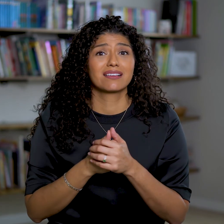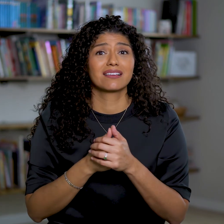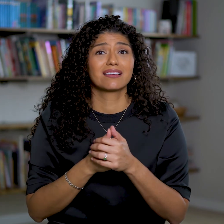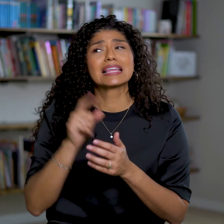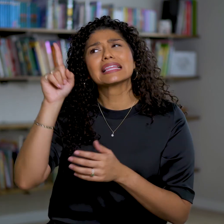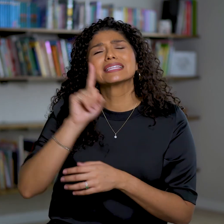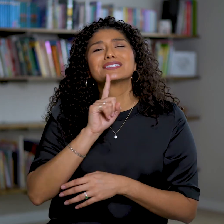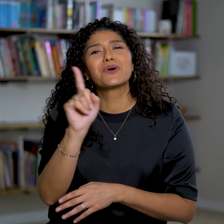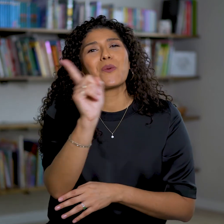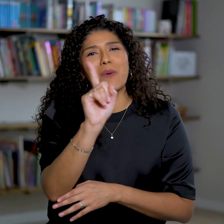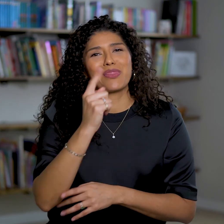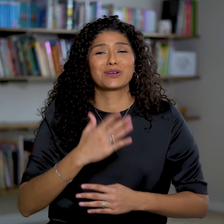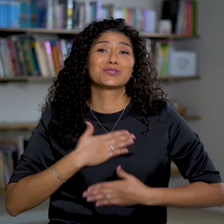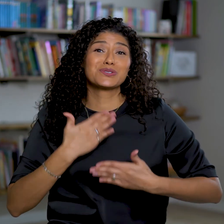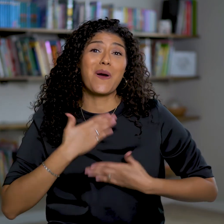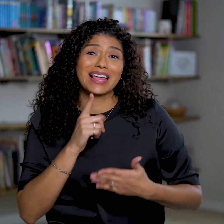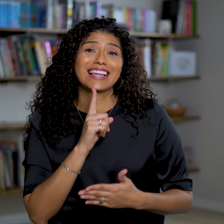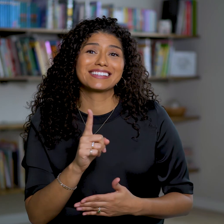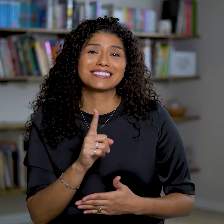He is where the joy is!